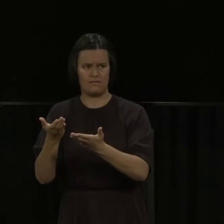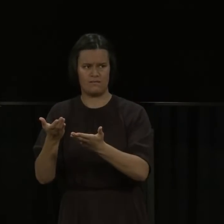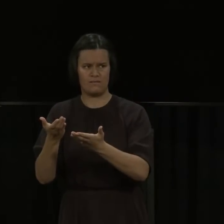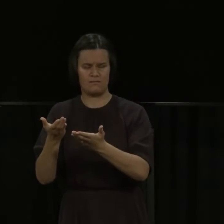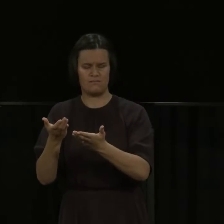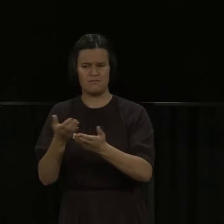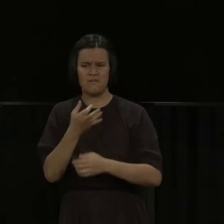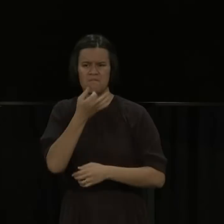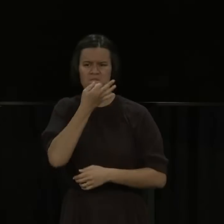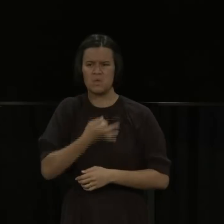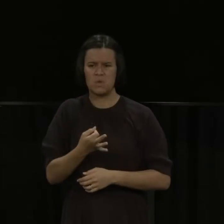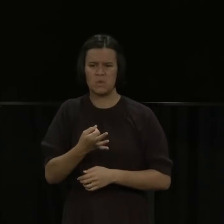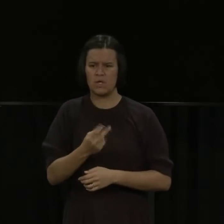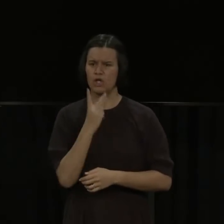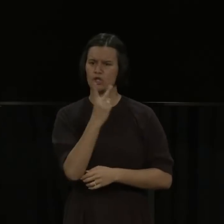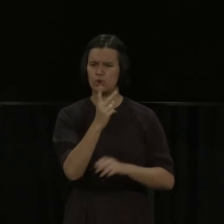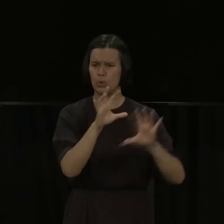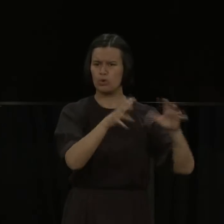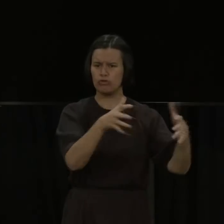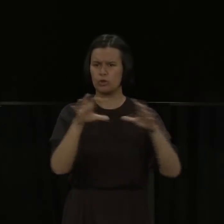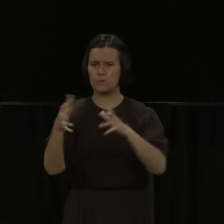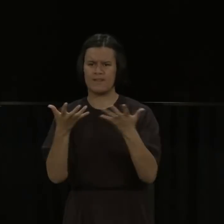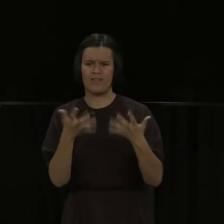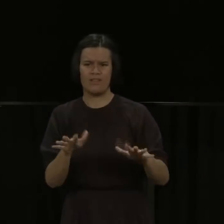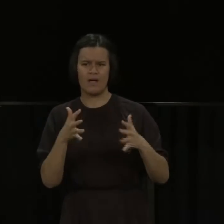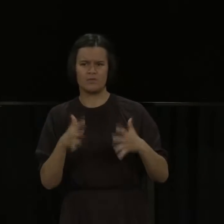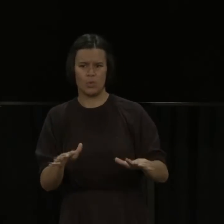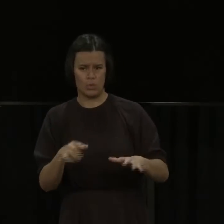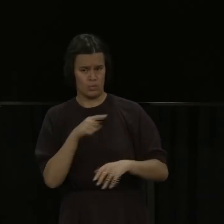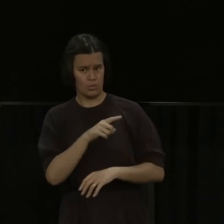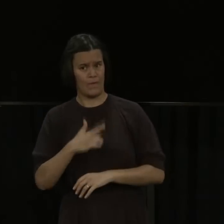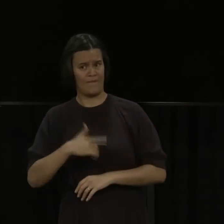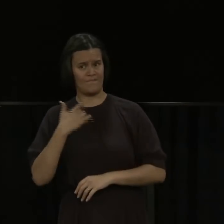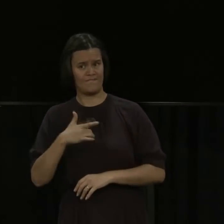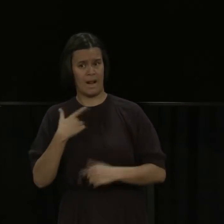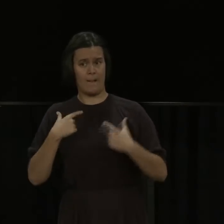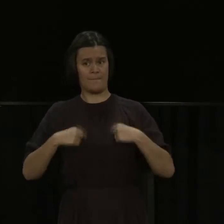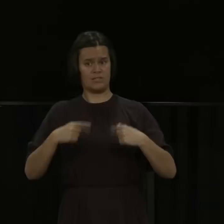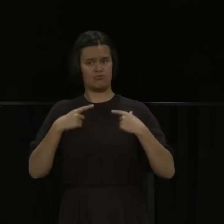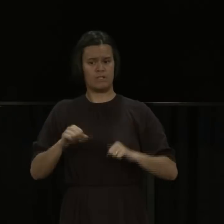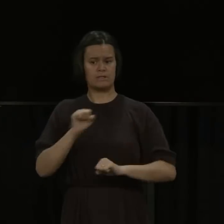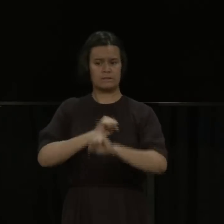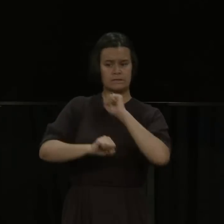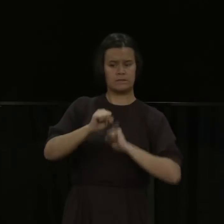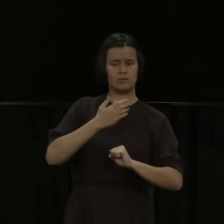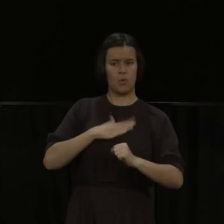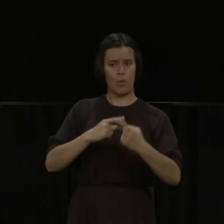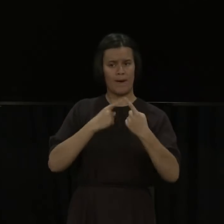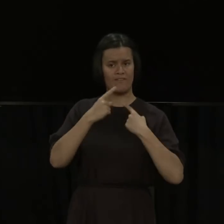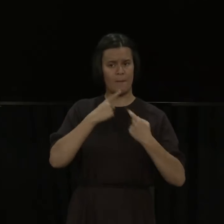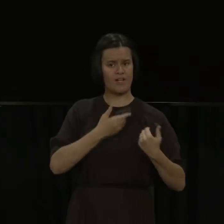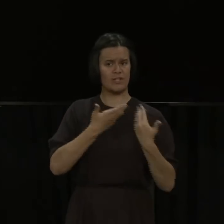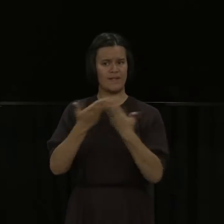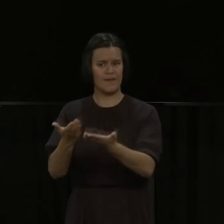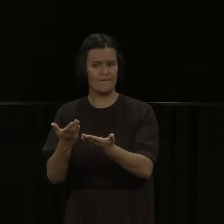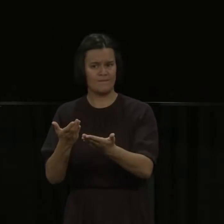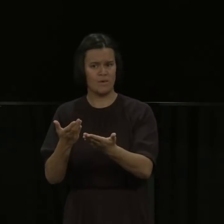With data, but is only a small portion of Maori.